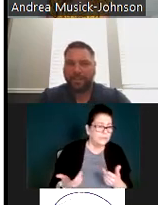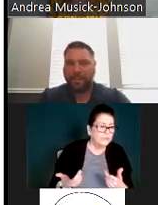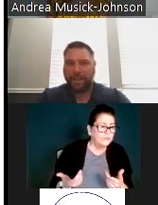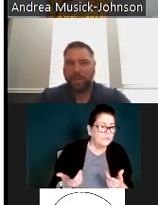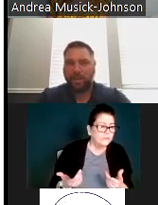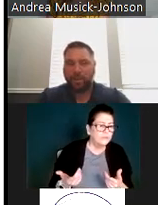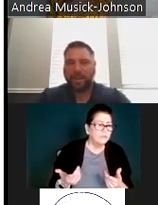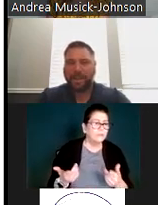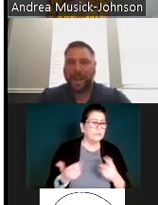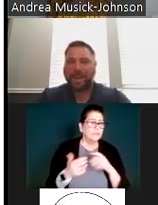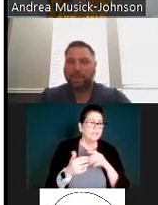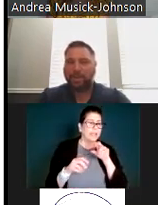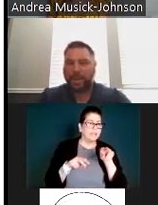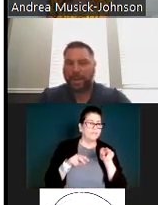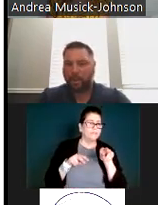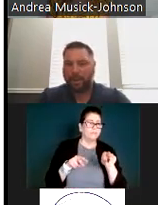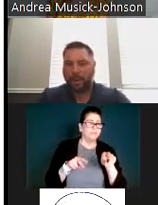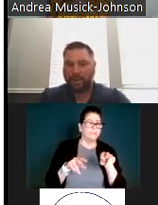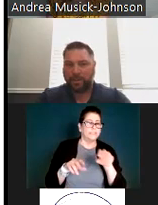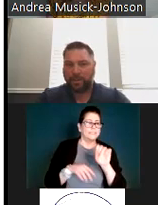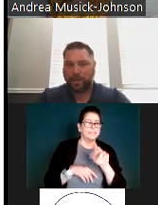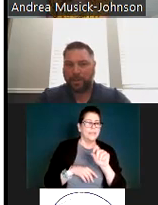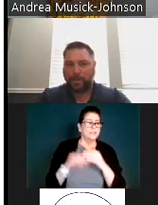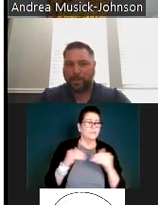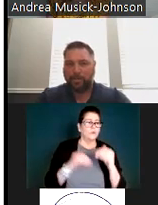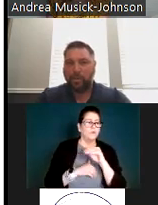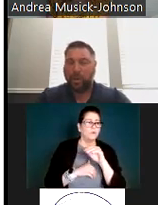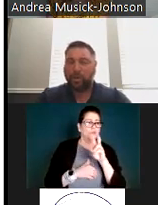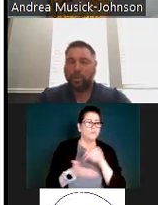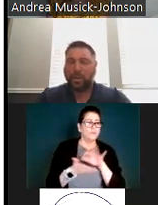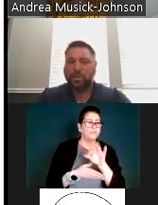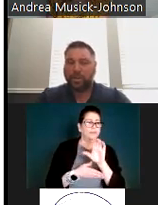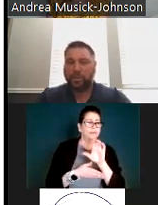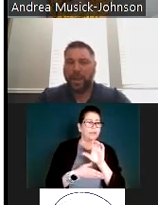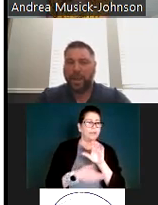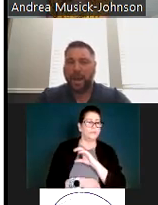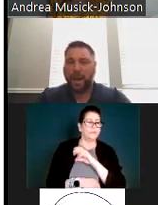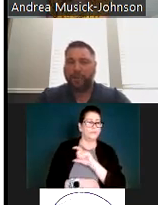with approximately 93% nationwide coverage. You can also register through that app for